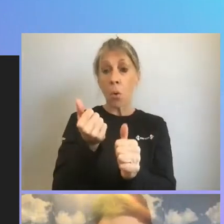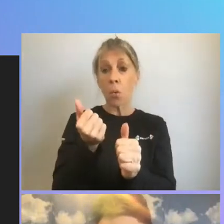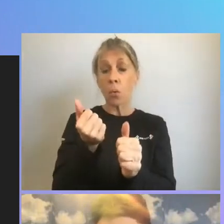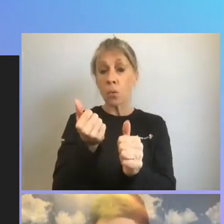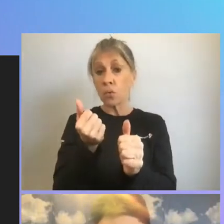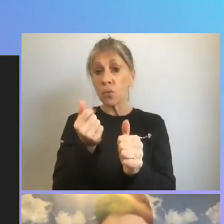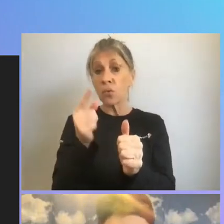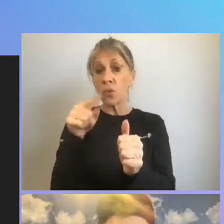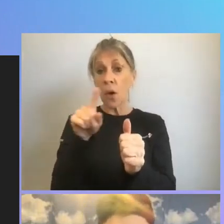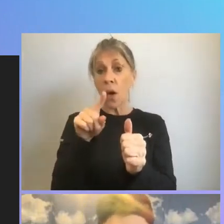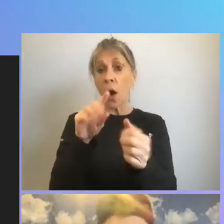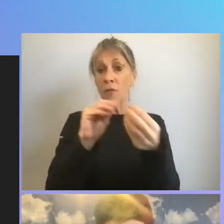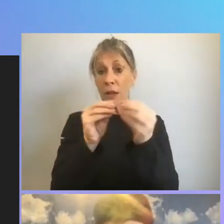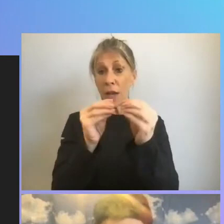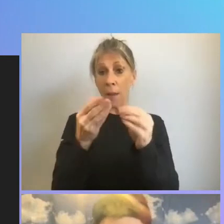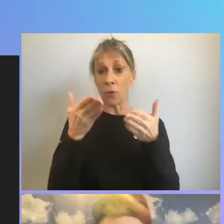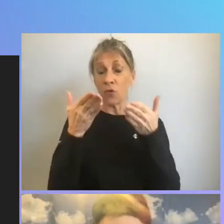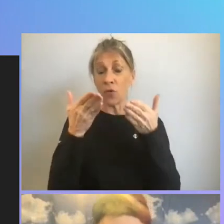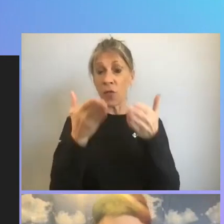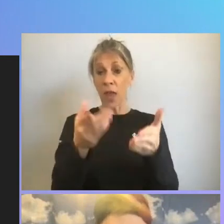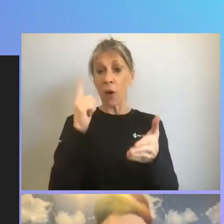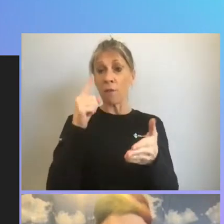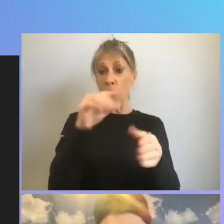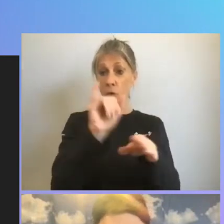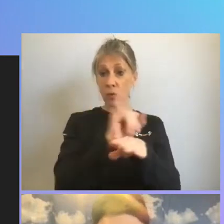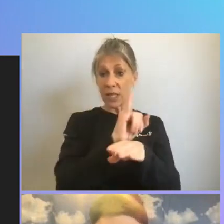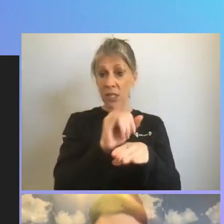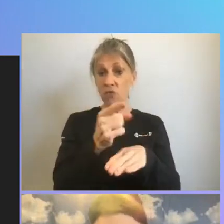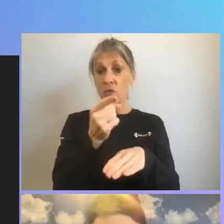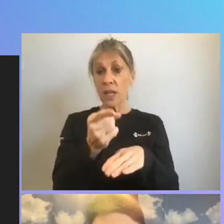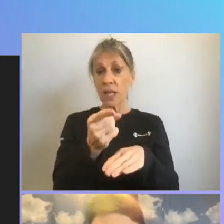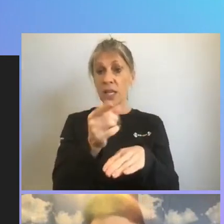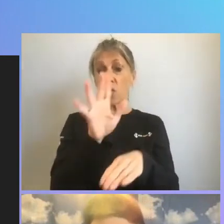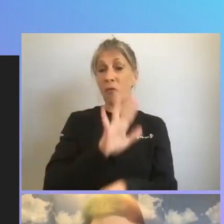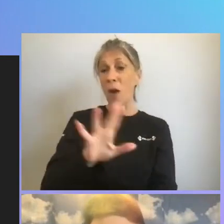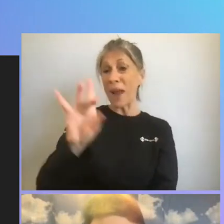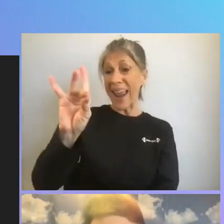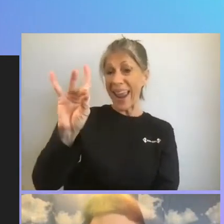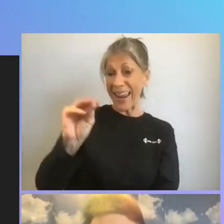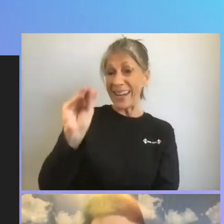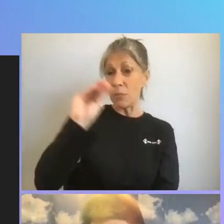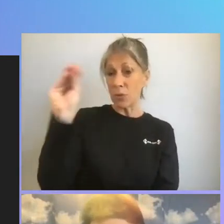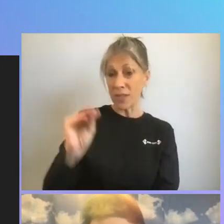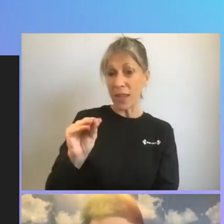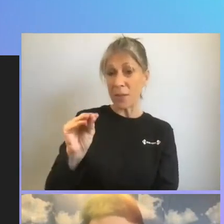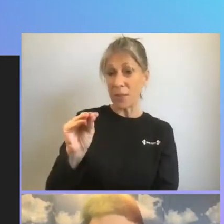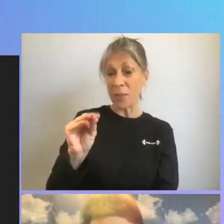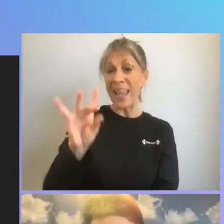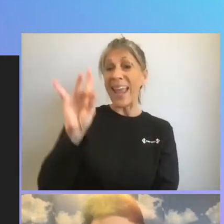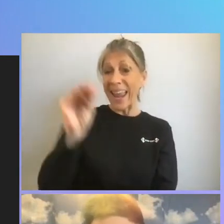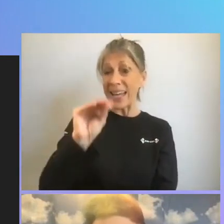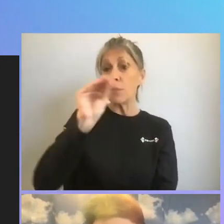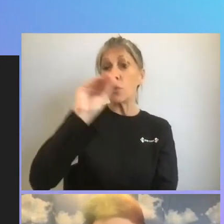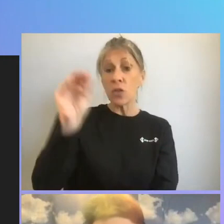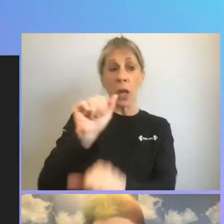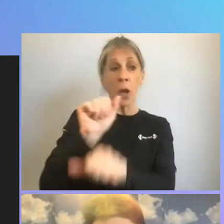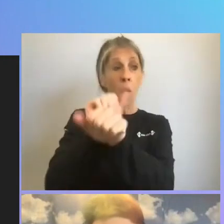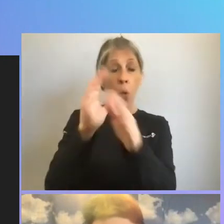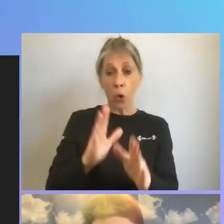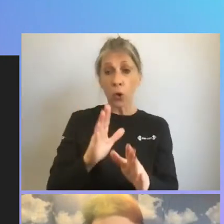here for these industries are around 80% of workers that are